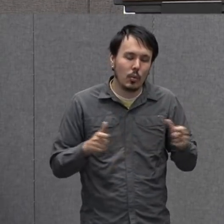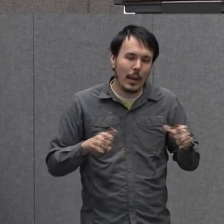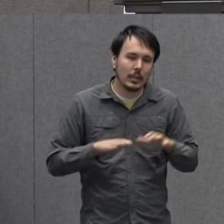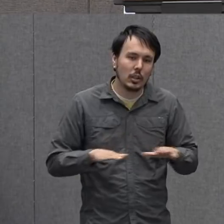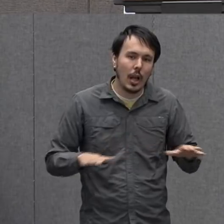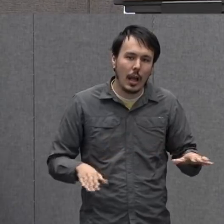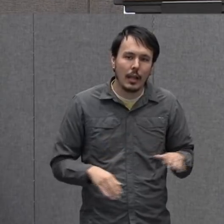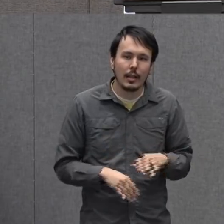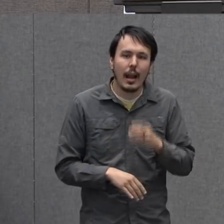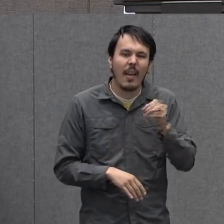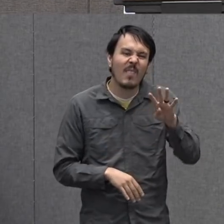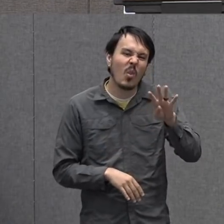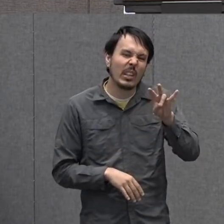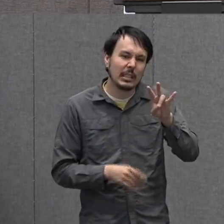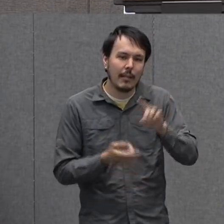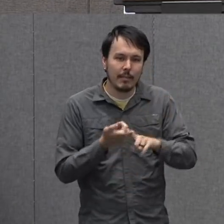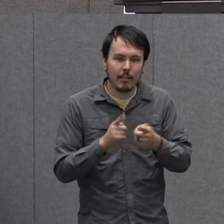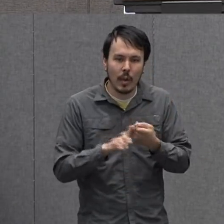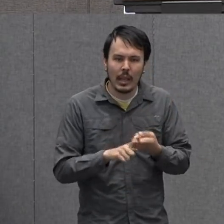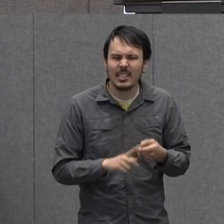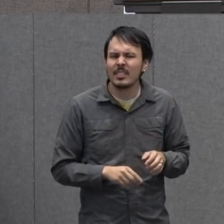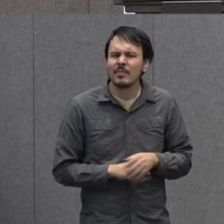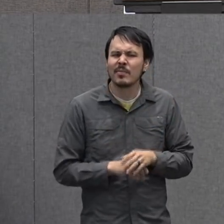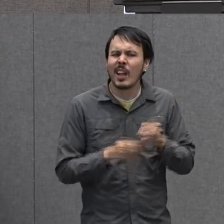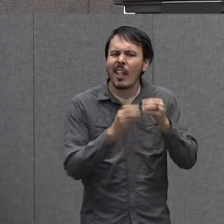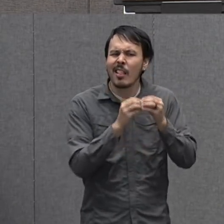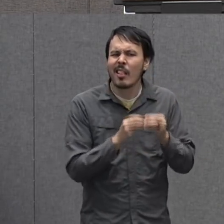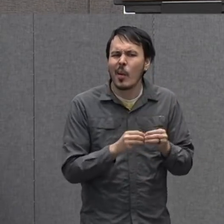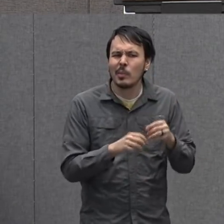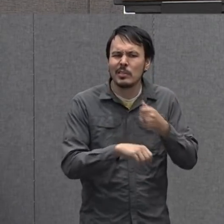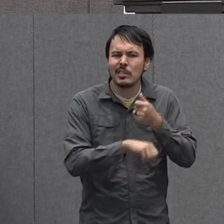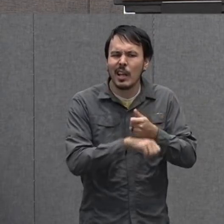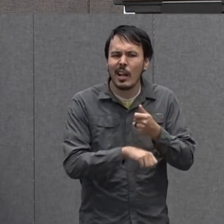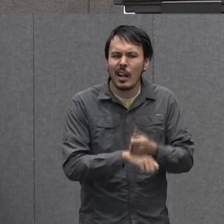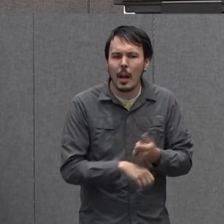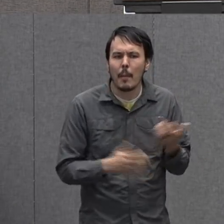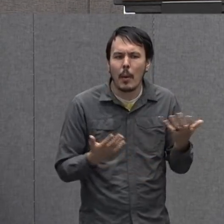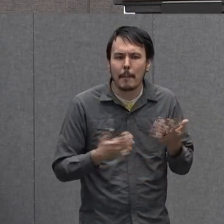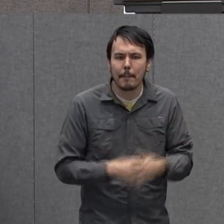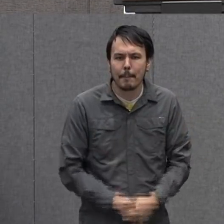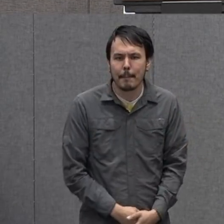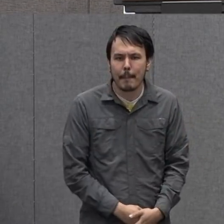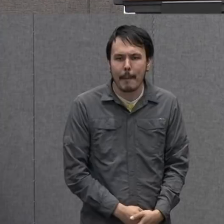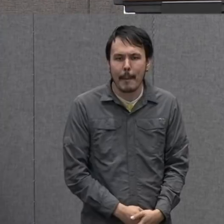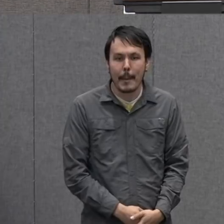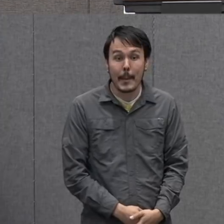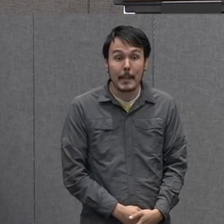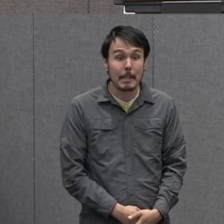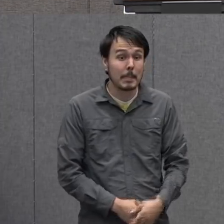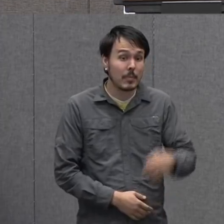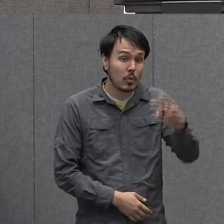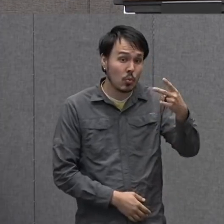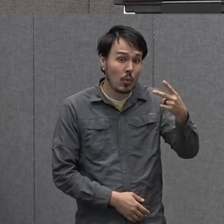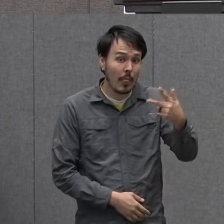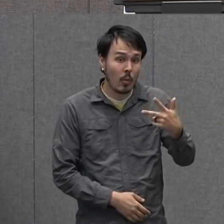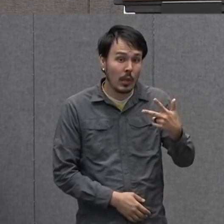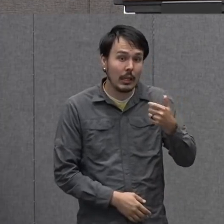What numbers could we put together, hmm? Well this two and three makes a five,